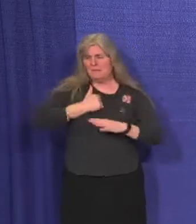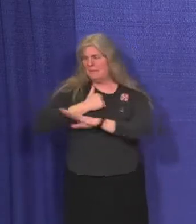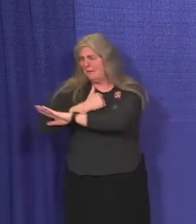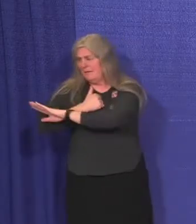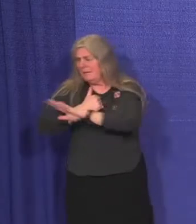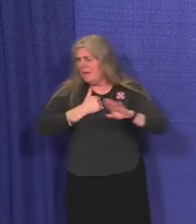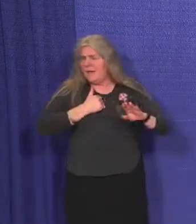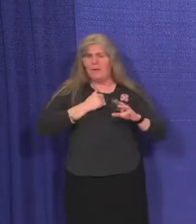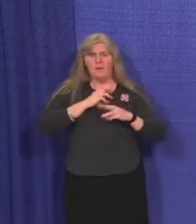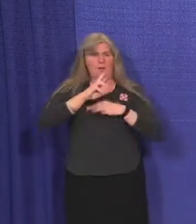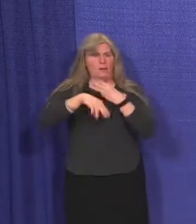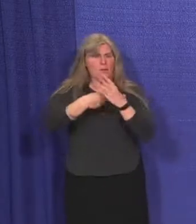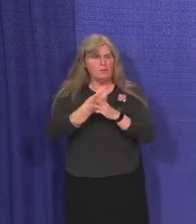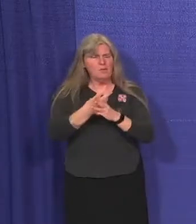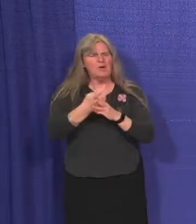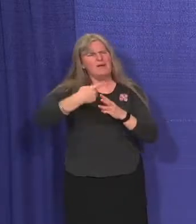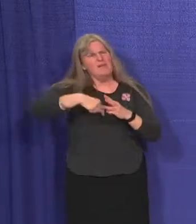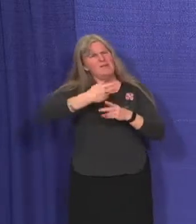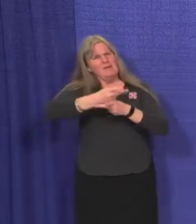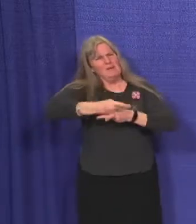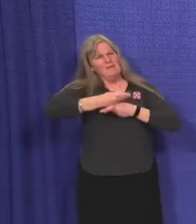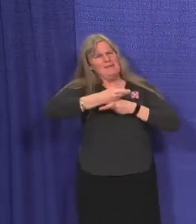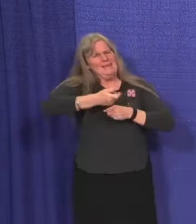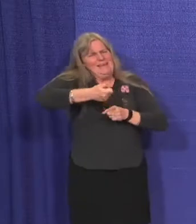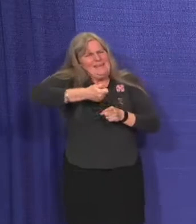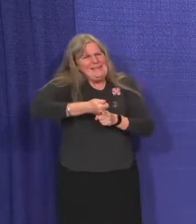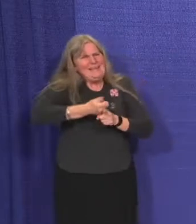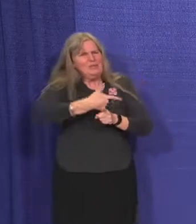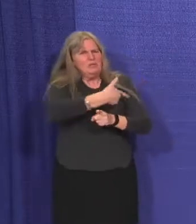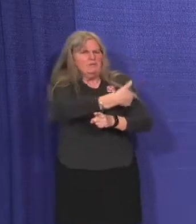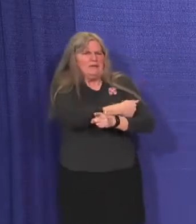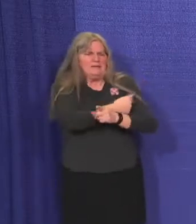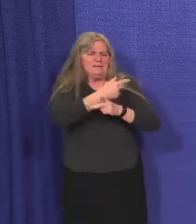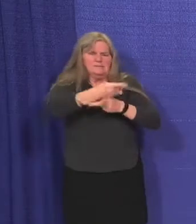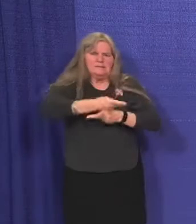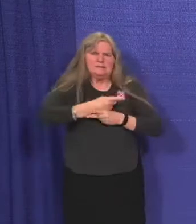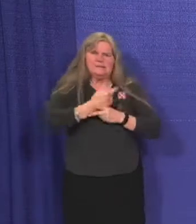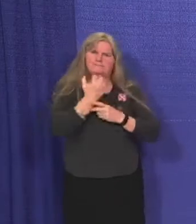appointment we understand but please contact the team and